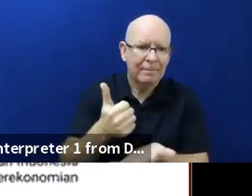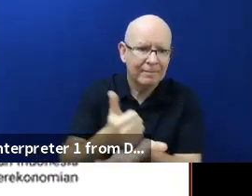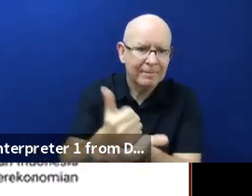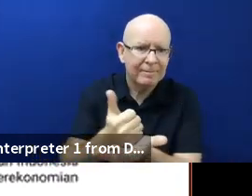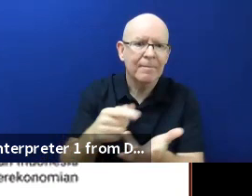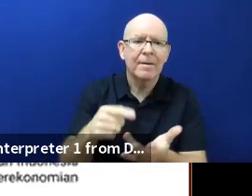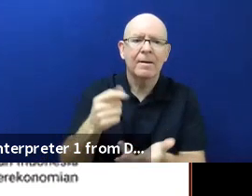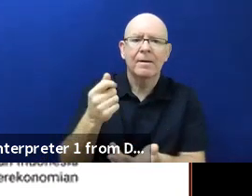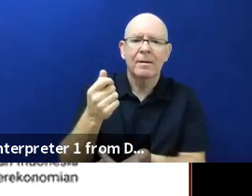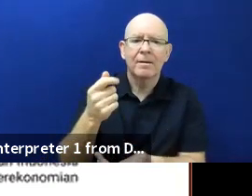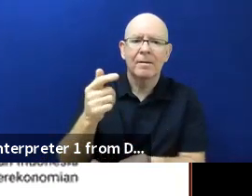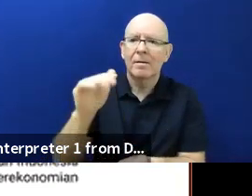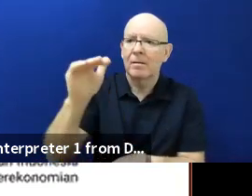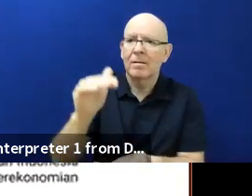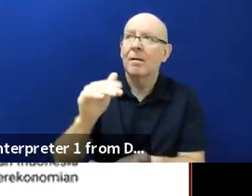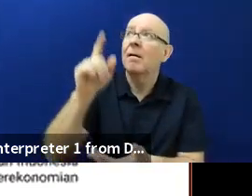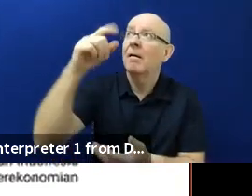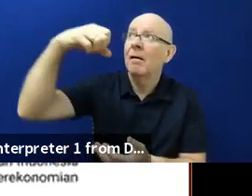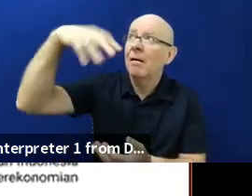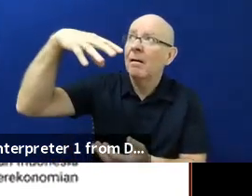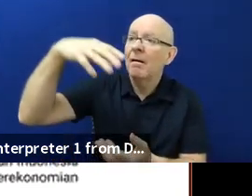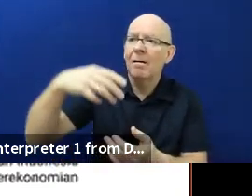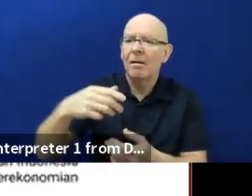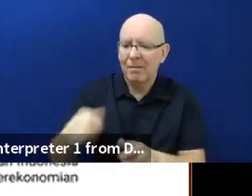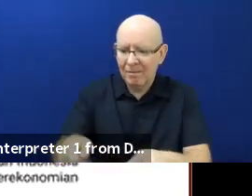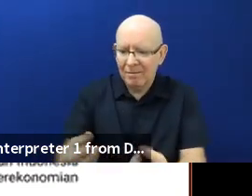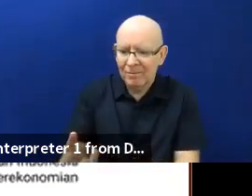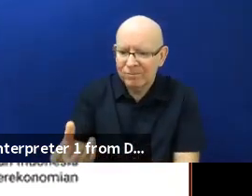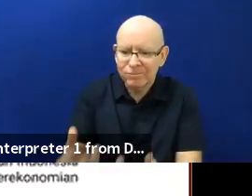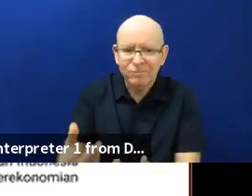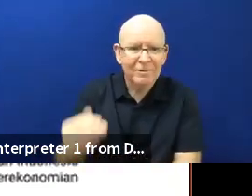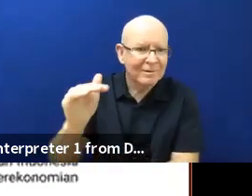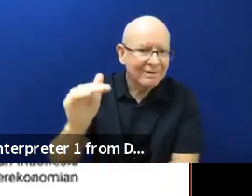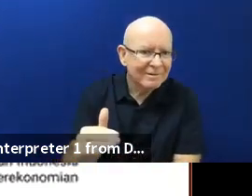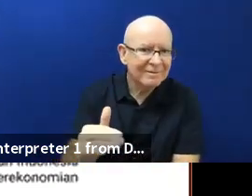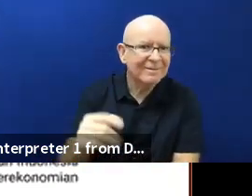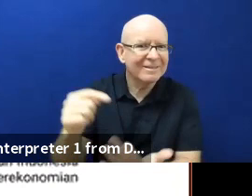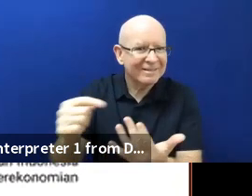questions on disability and these data sets allowed us to do all sorts of analysis which